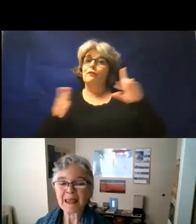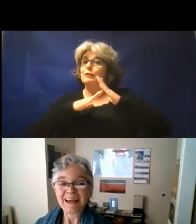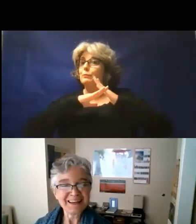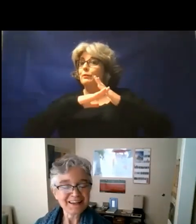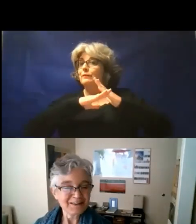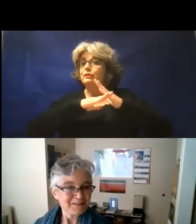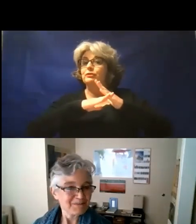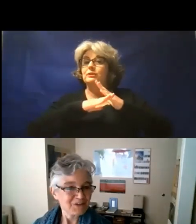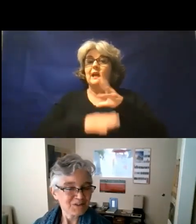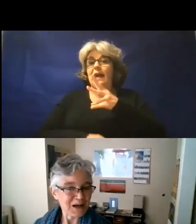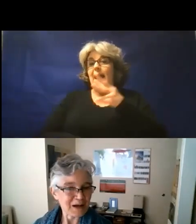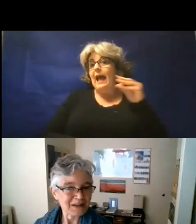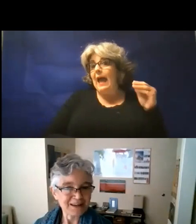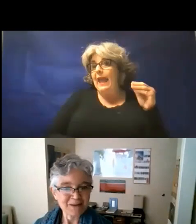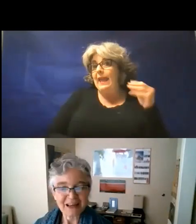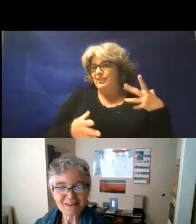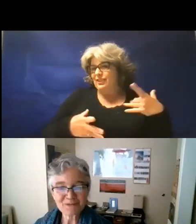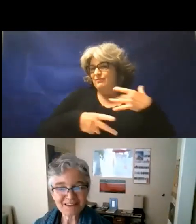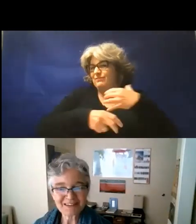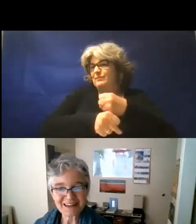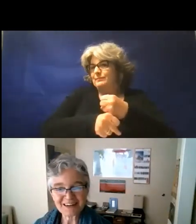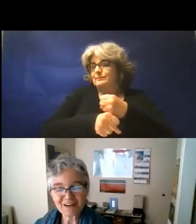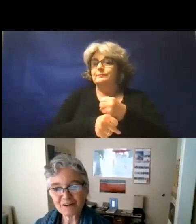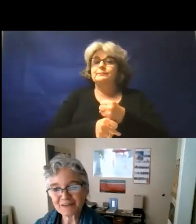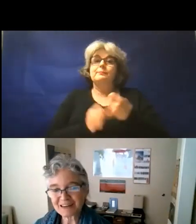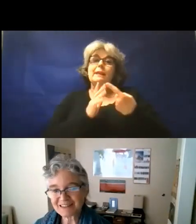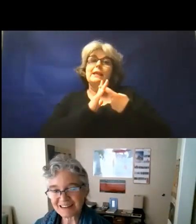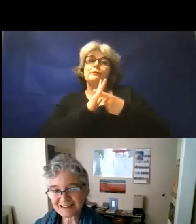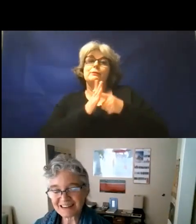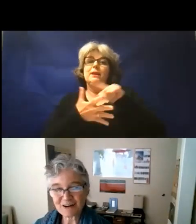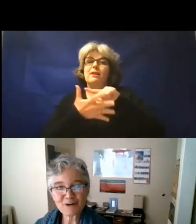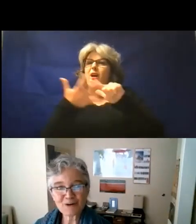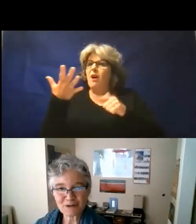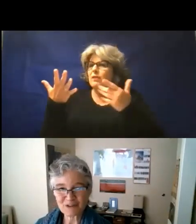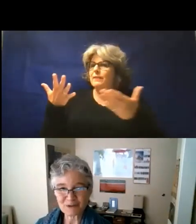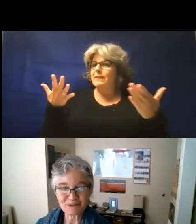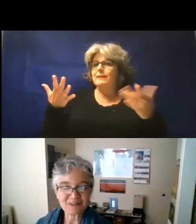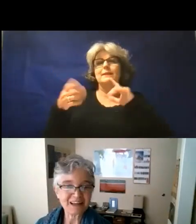and just wrapping it up as we started all of these things are cornerstones